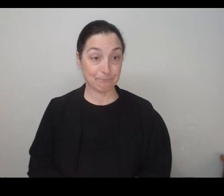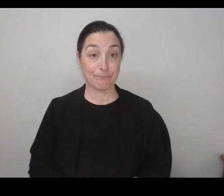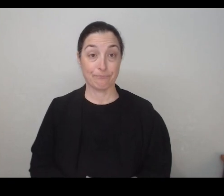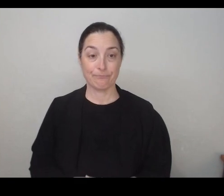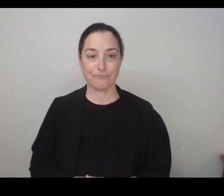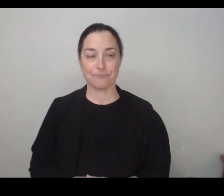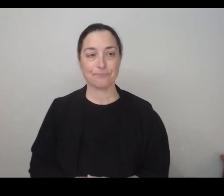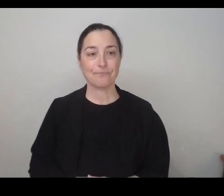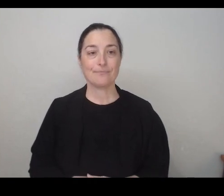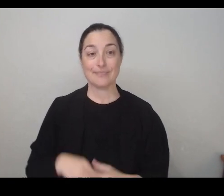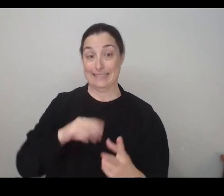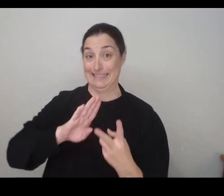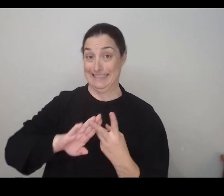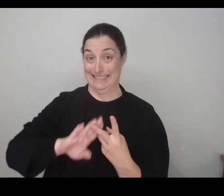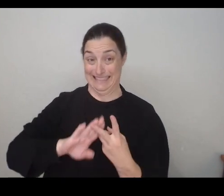his last self-portrait. Justin?